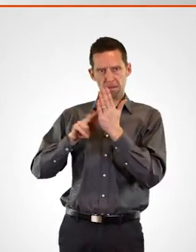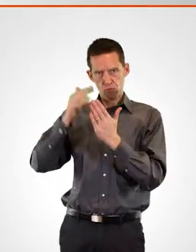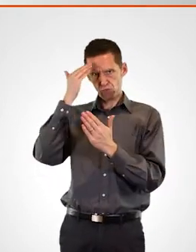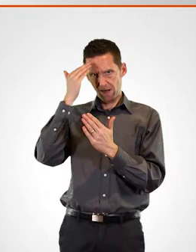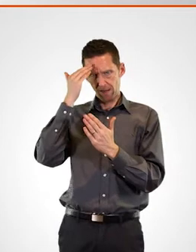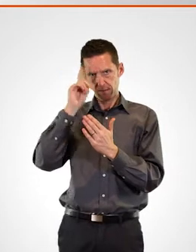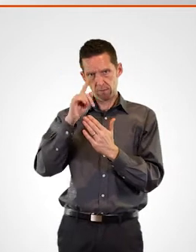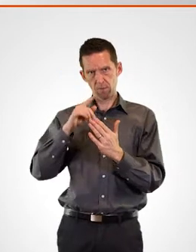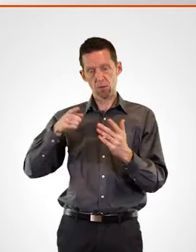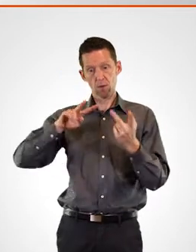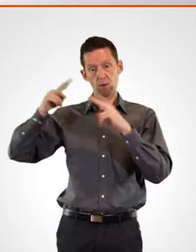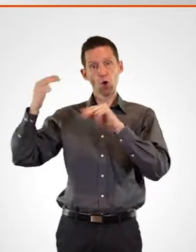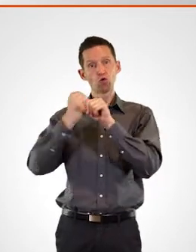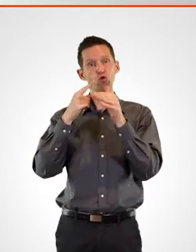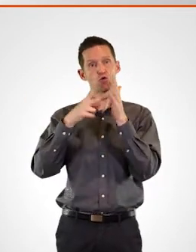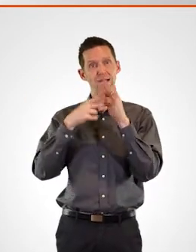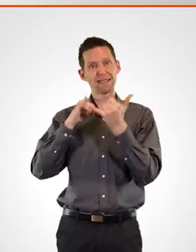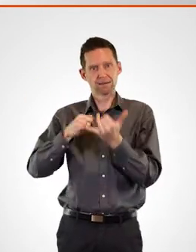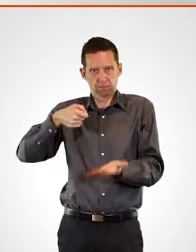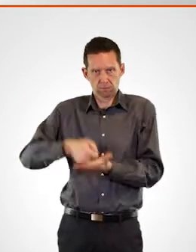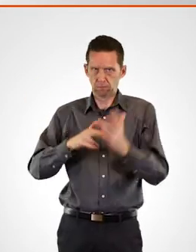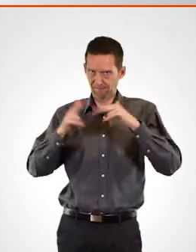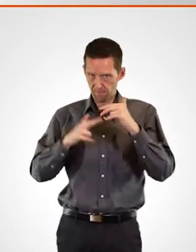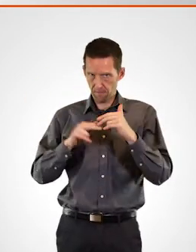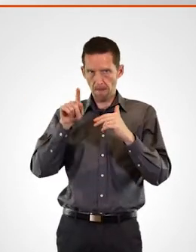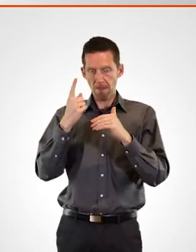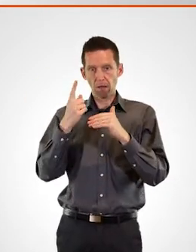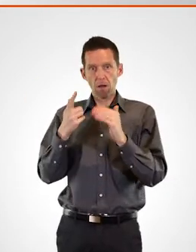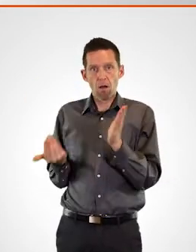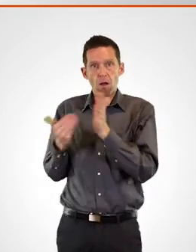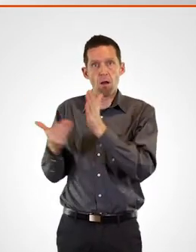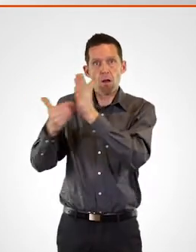genes provide the basic blueprint, but experiences are what influence